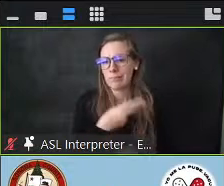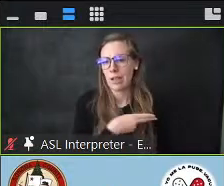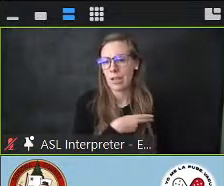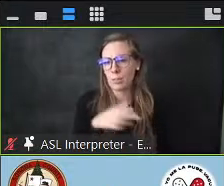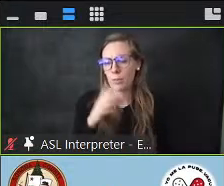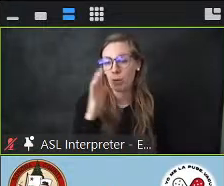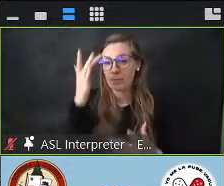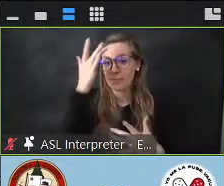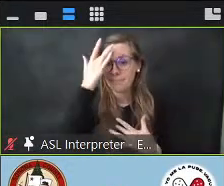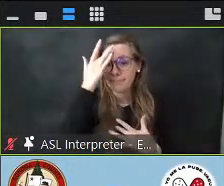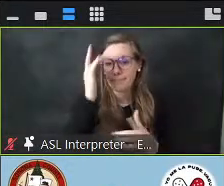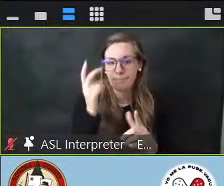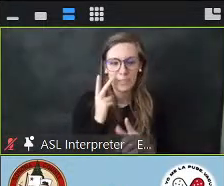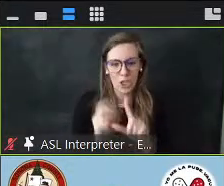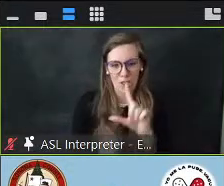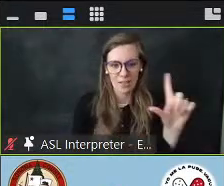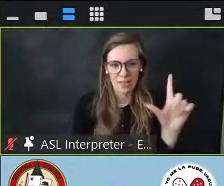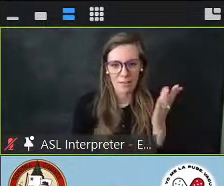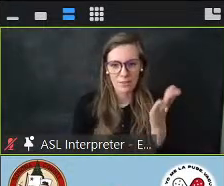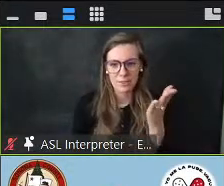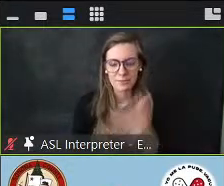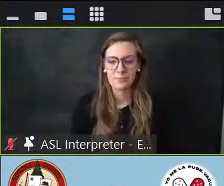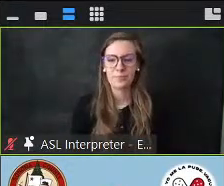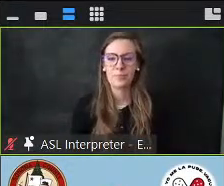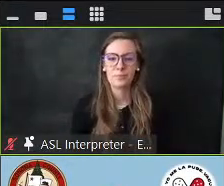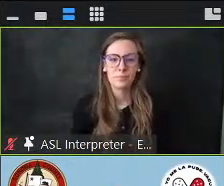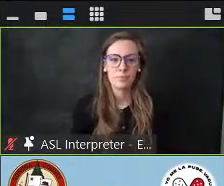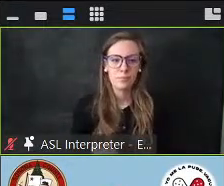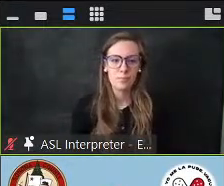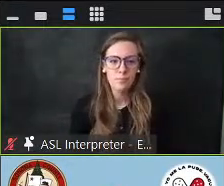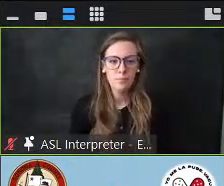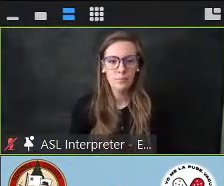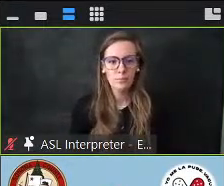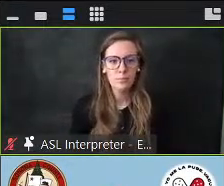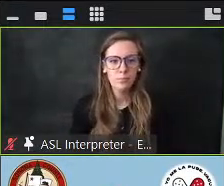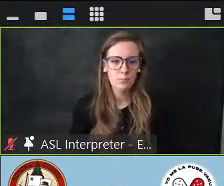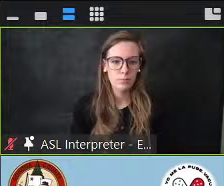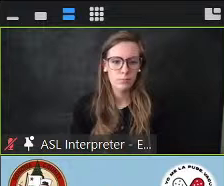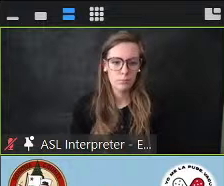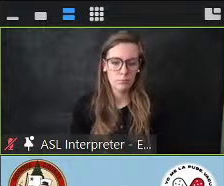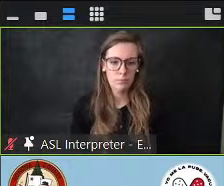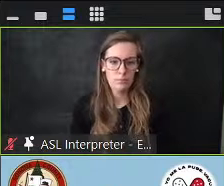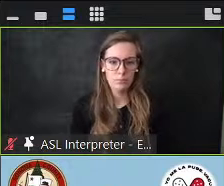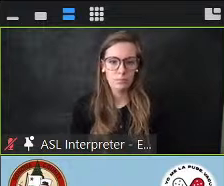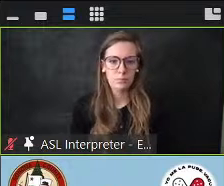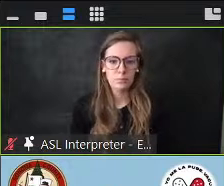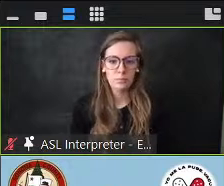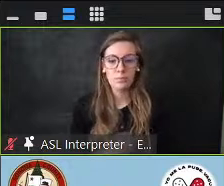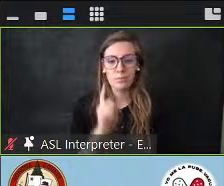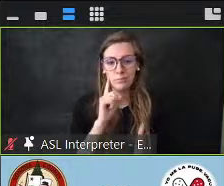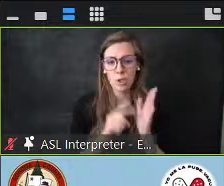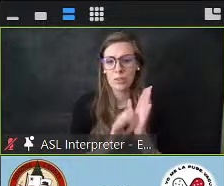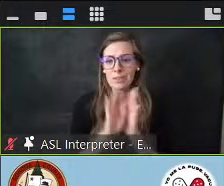we can see how the pandemic has the trajectory of the pandemic that